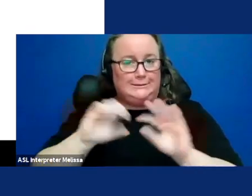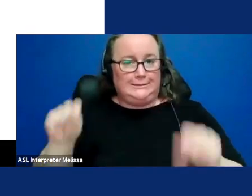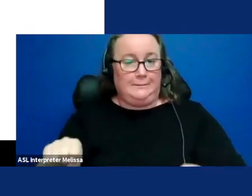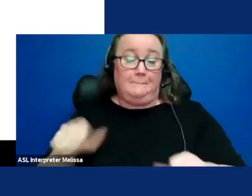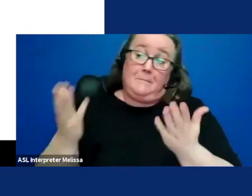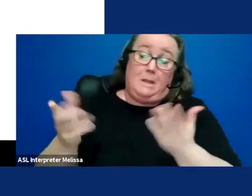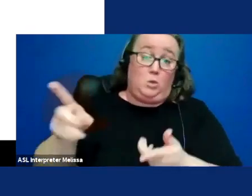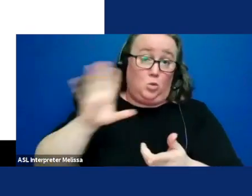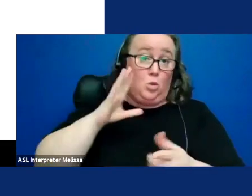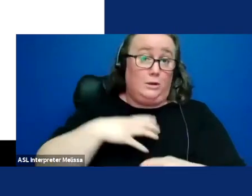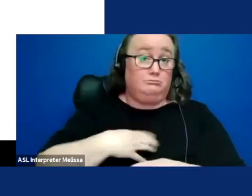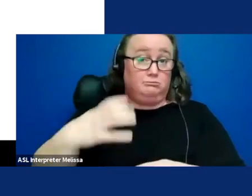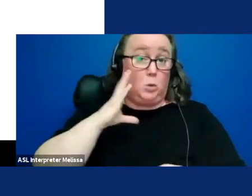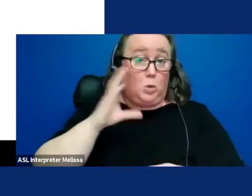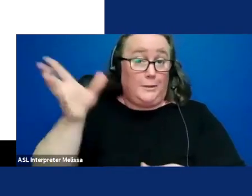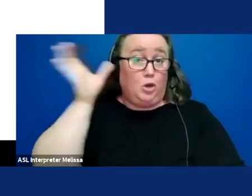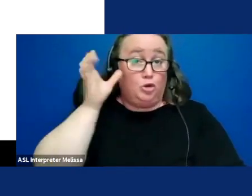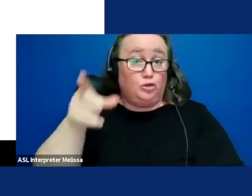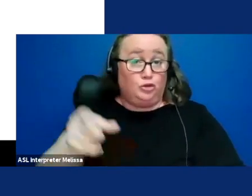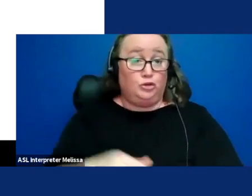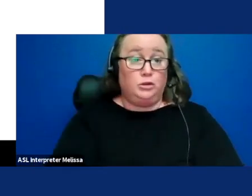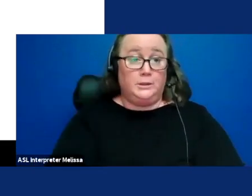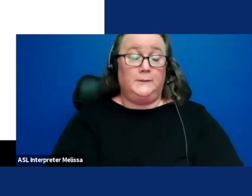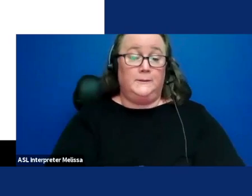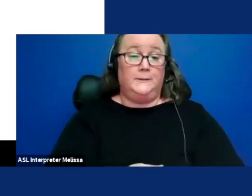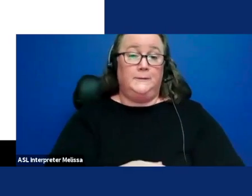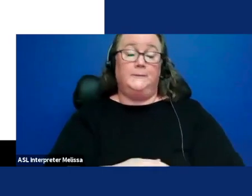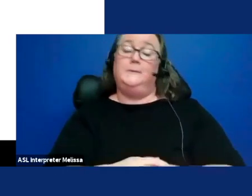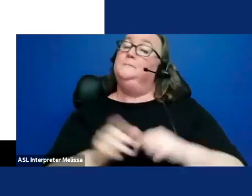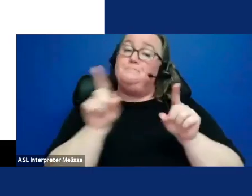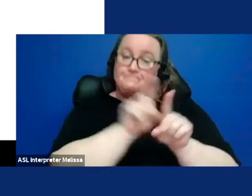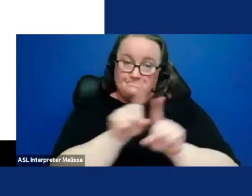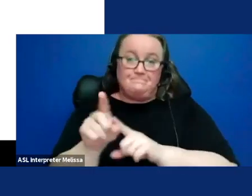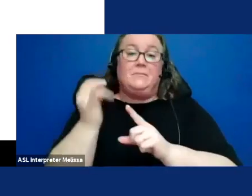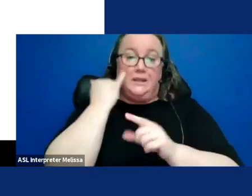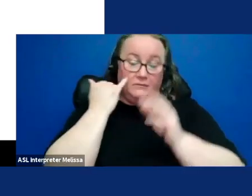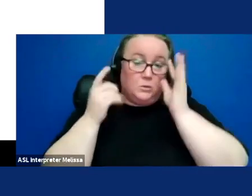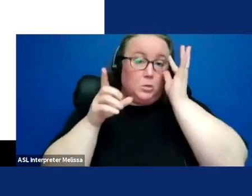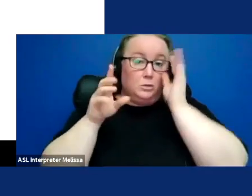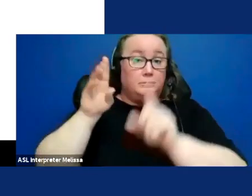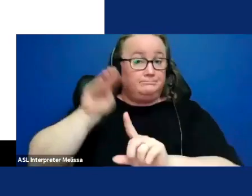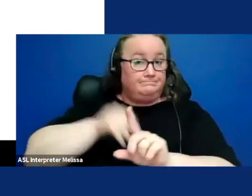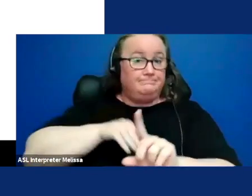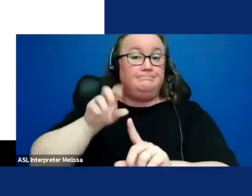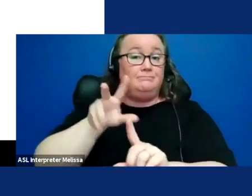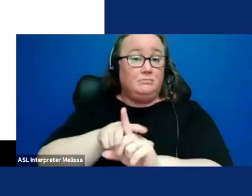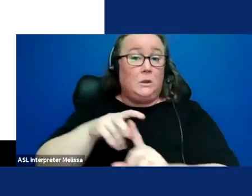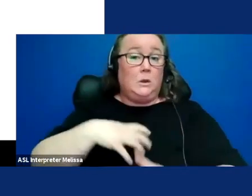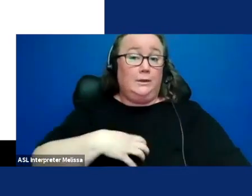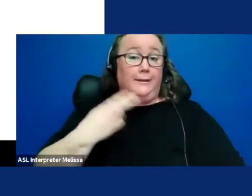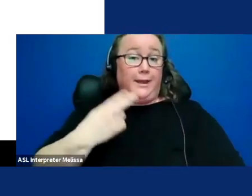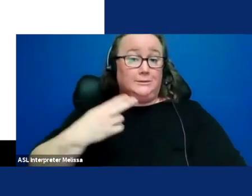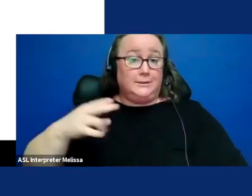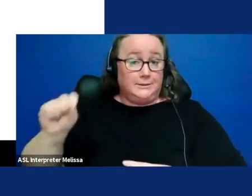Similarly, if you want to file with HHS, your complaint must be filed in writing by mail fax,